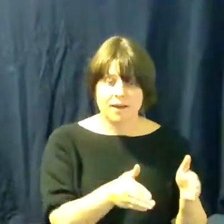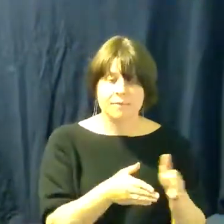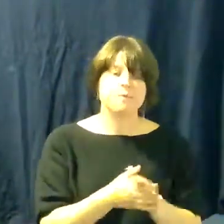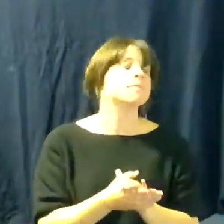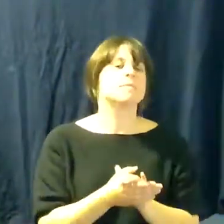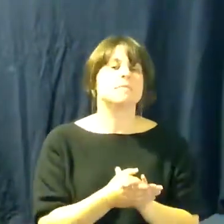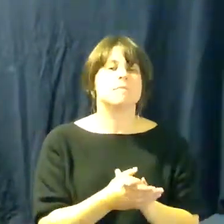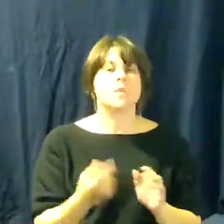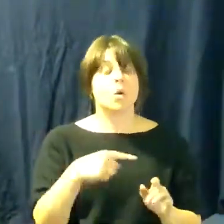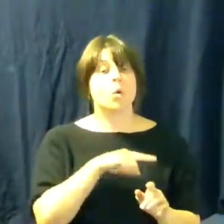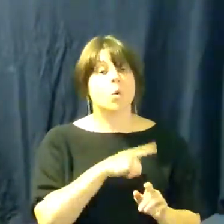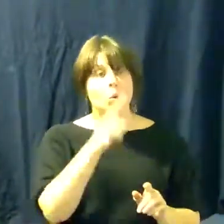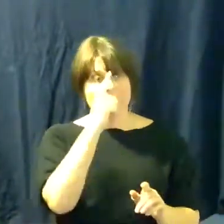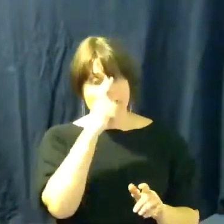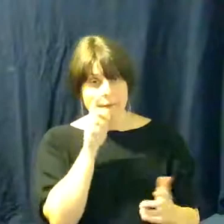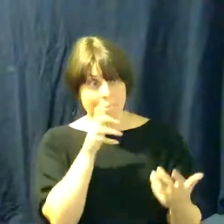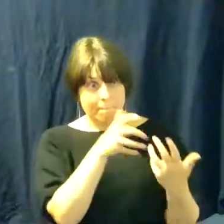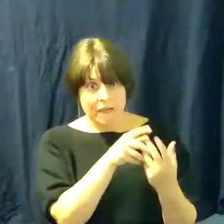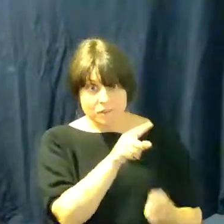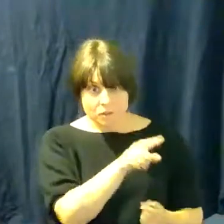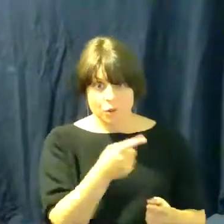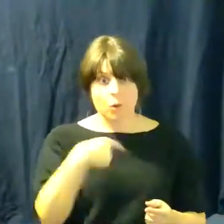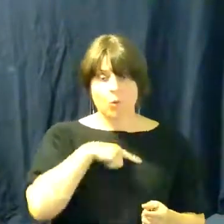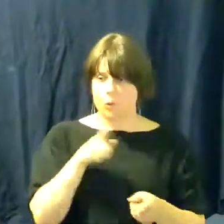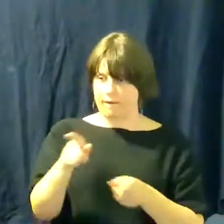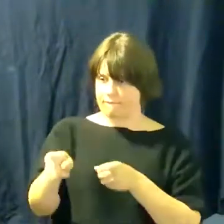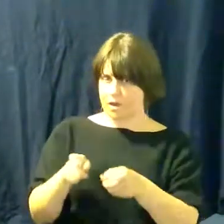the matching process. So